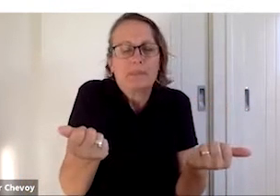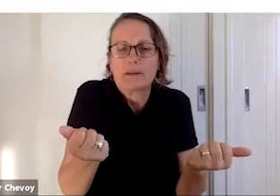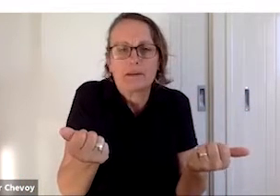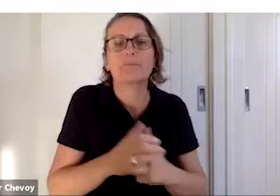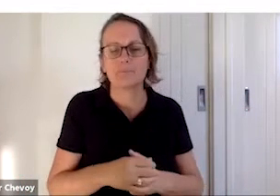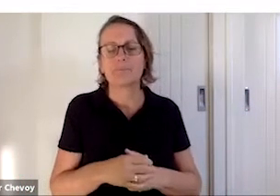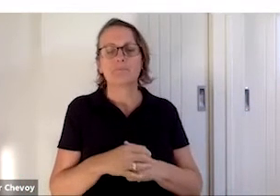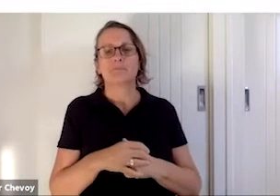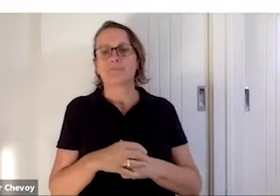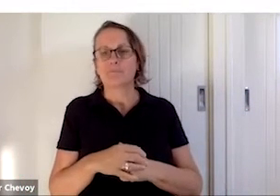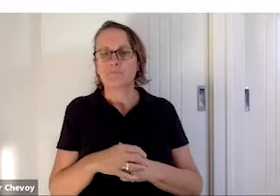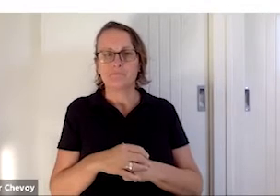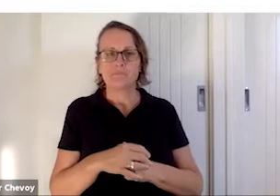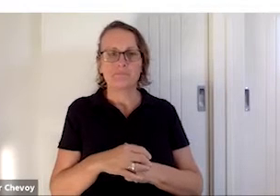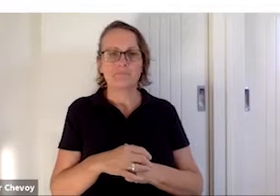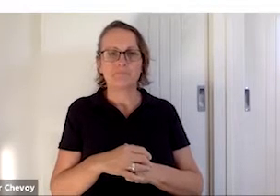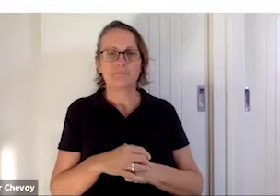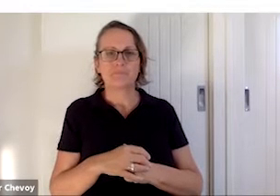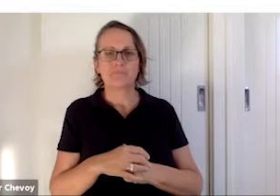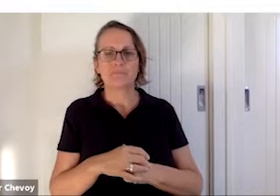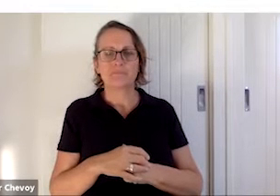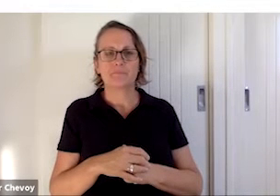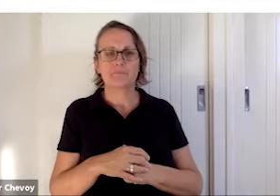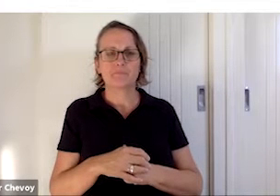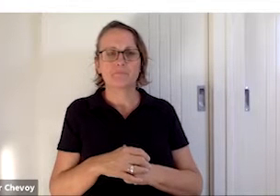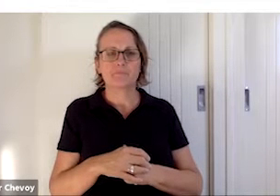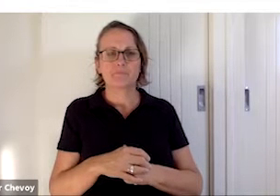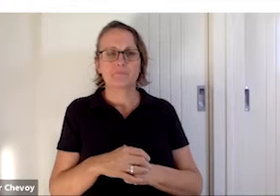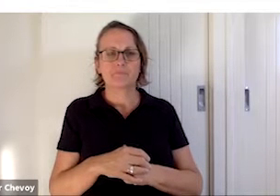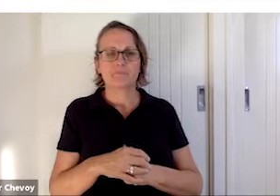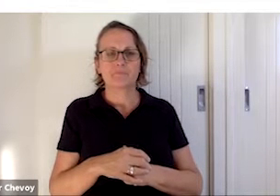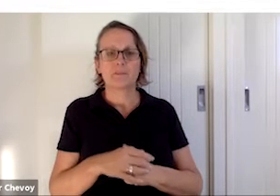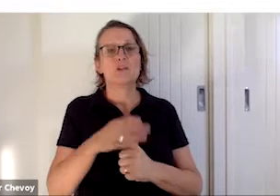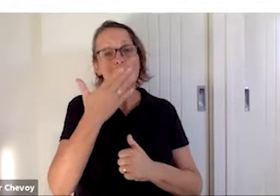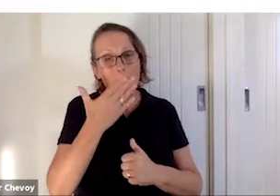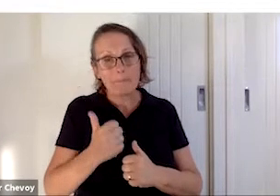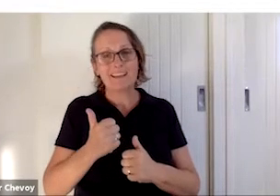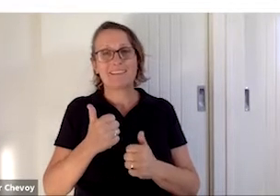So do that at least two days before the closing date.